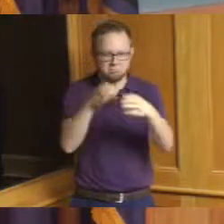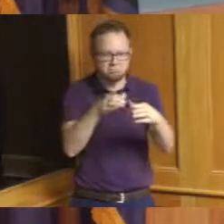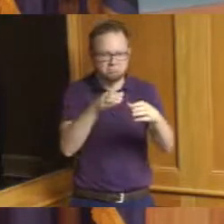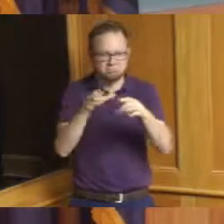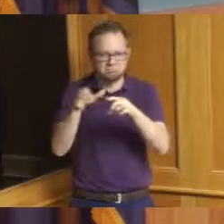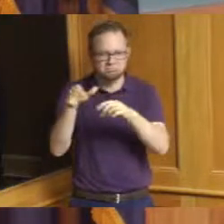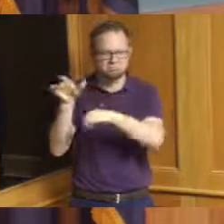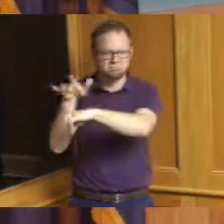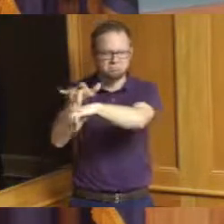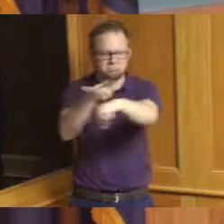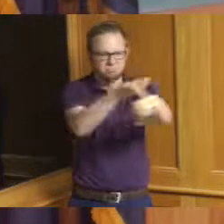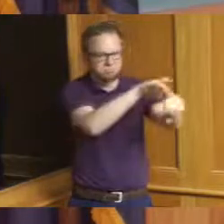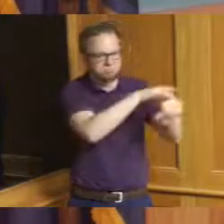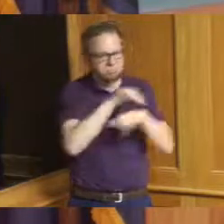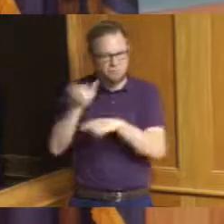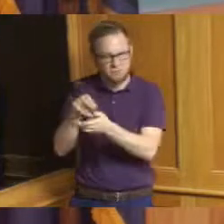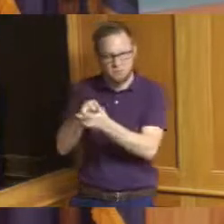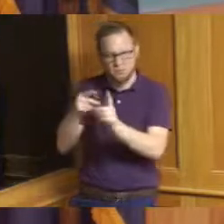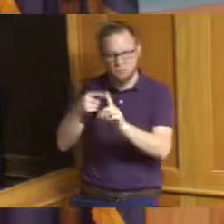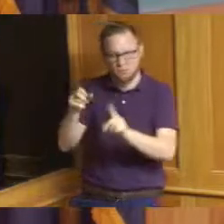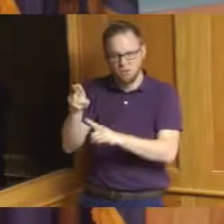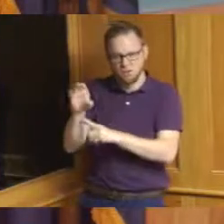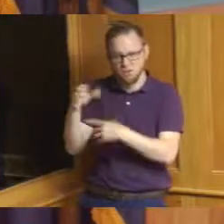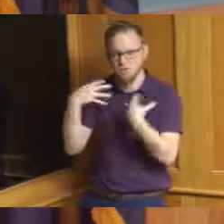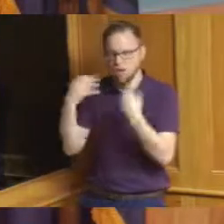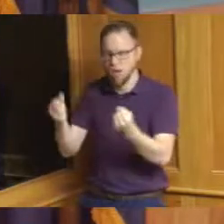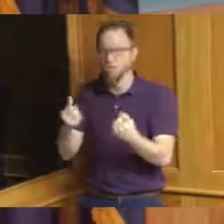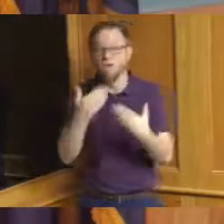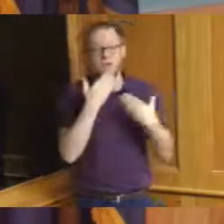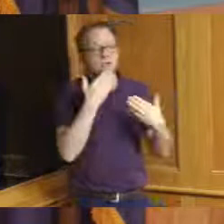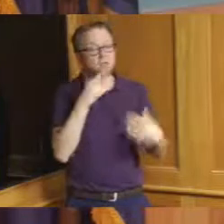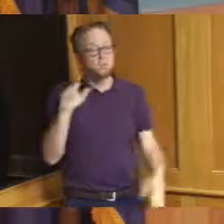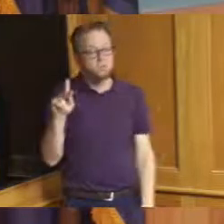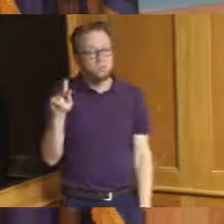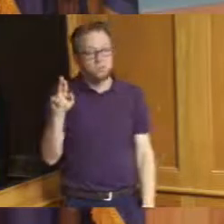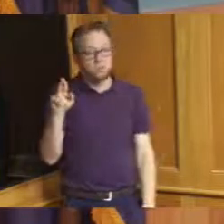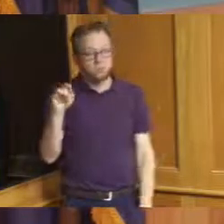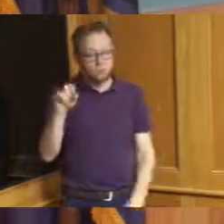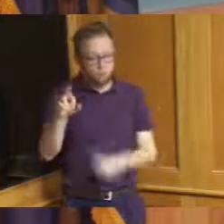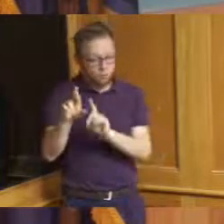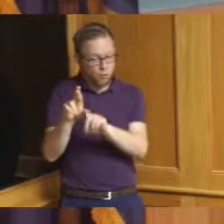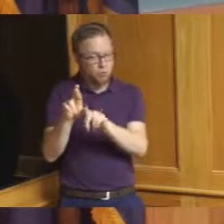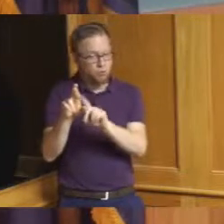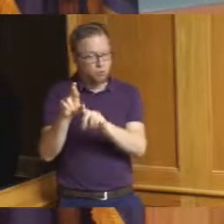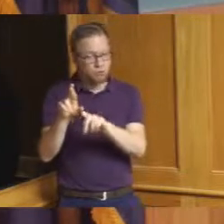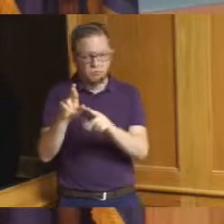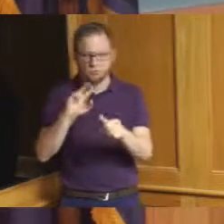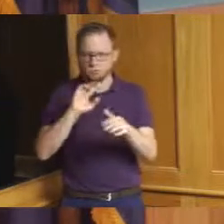up and said hey before we even pass the budget we'll put in twenty thousand if you need us i